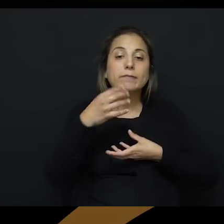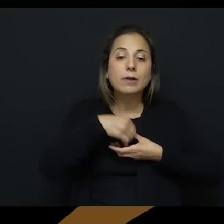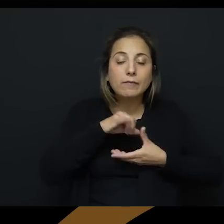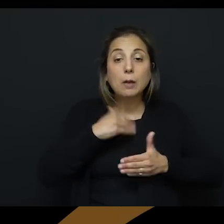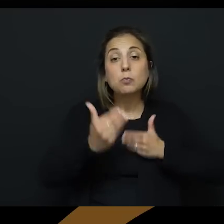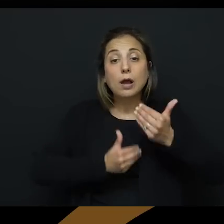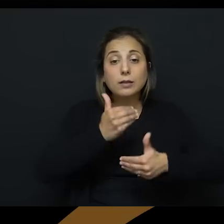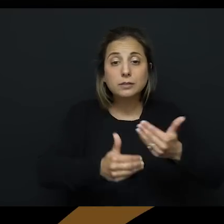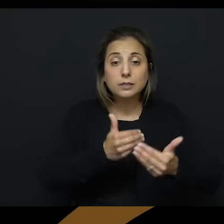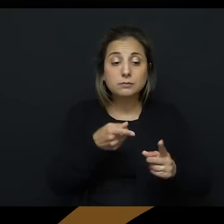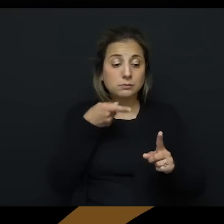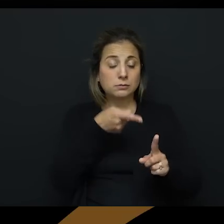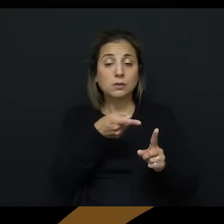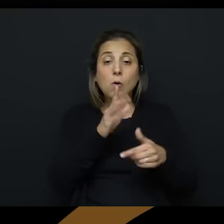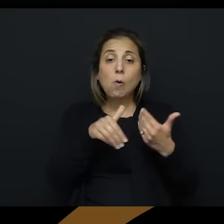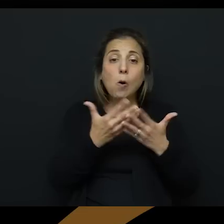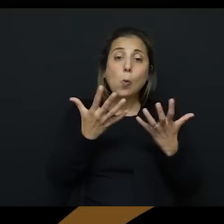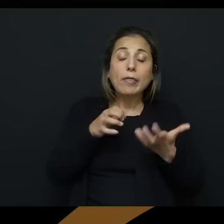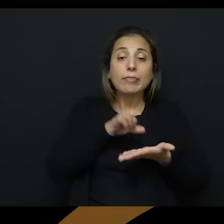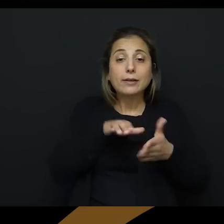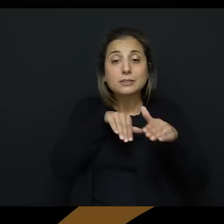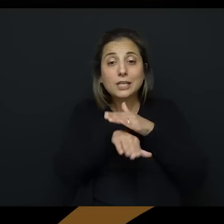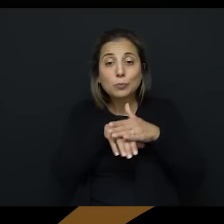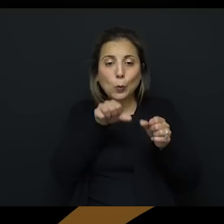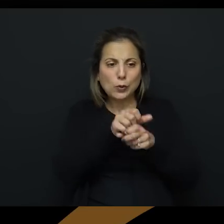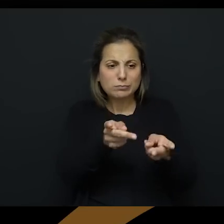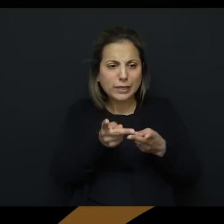And we all want an accessible workplace and a place where we can go.